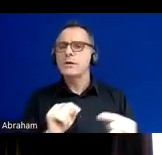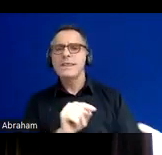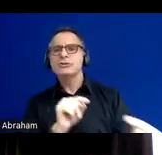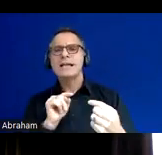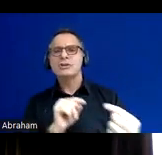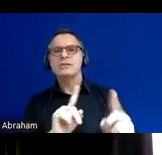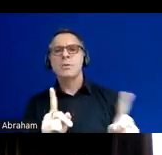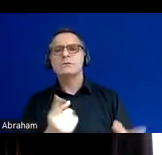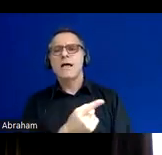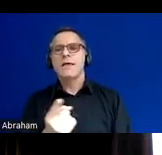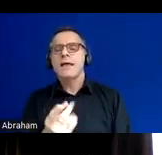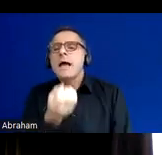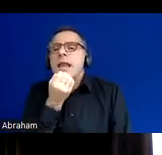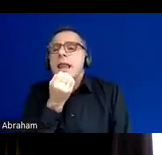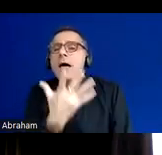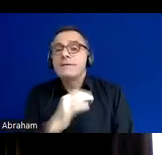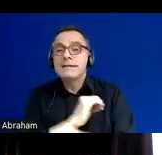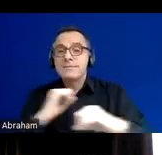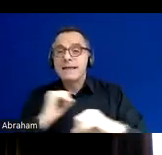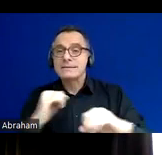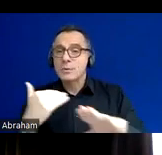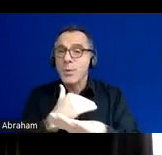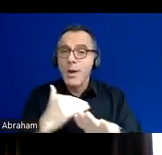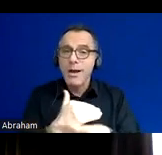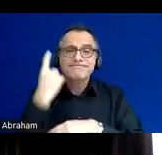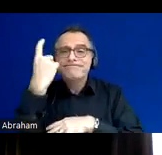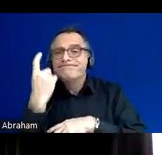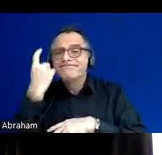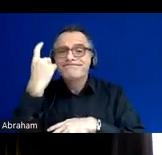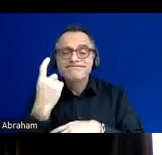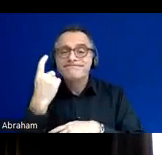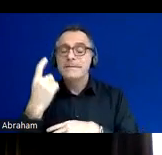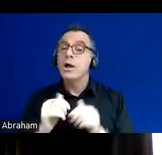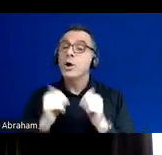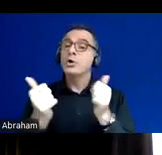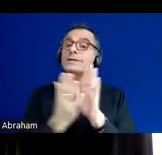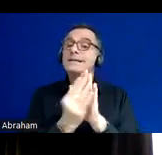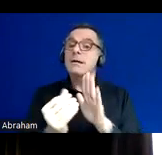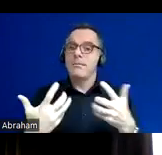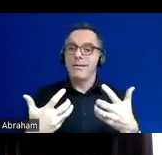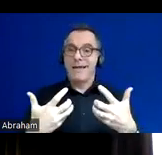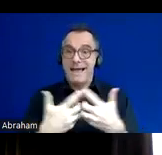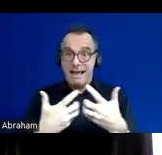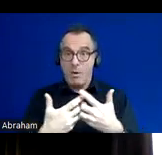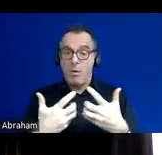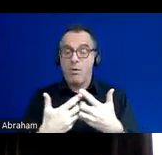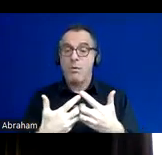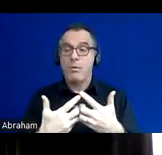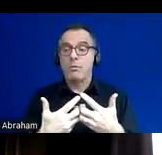it was a really lovely space to be in and I think it's a great example of how the